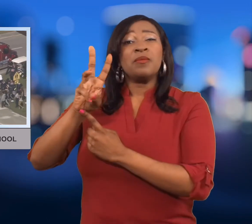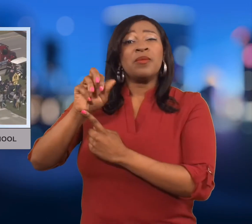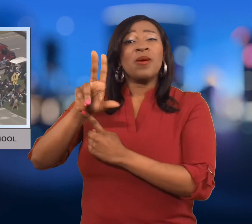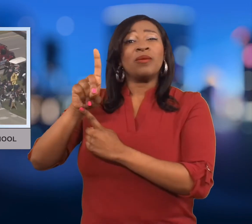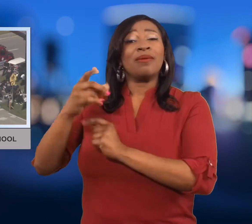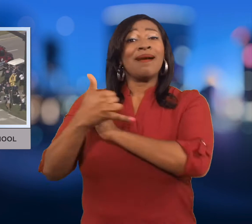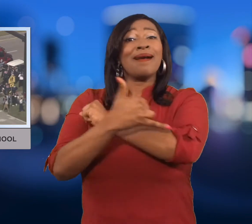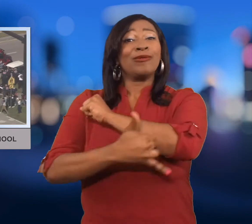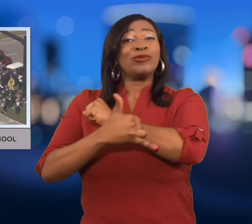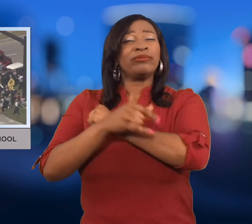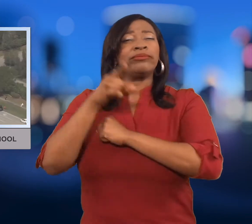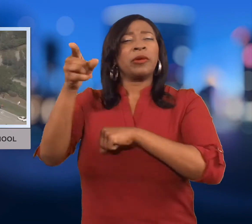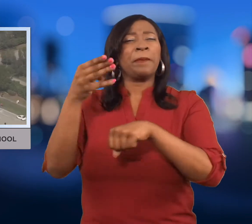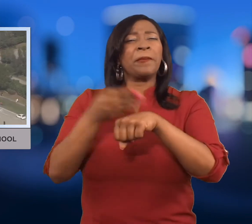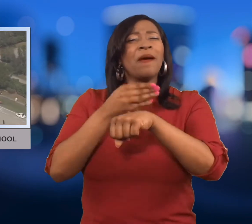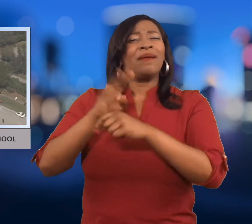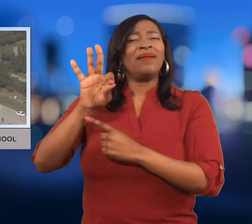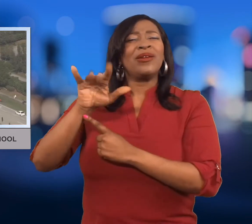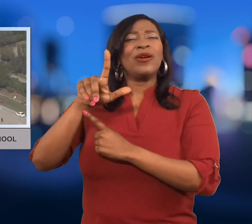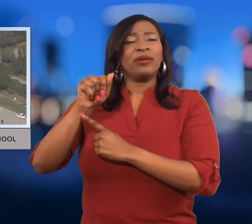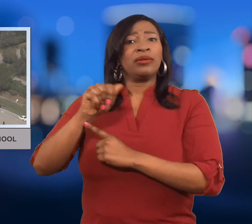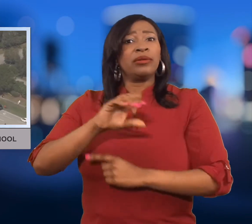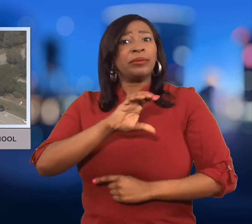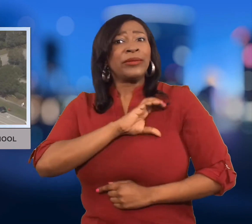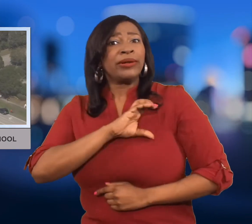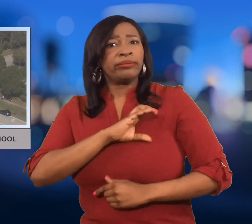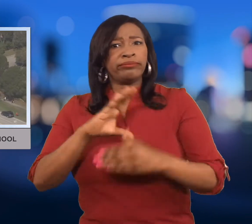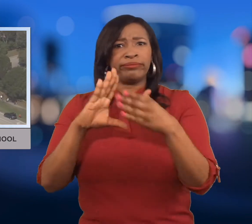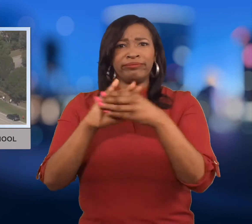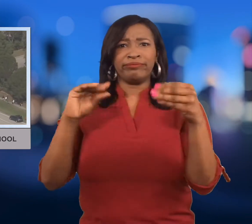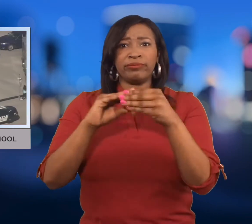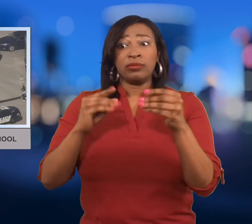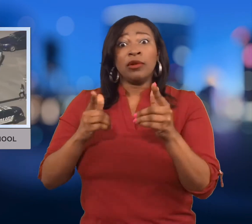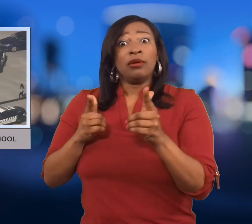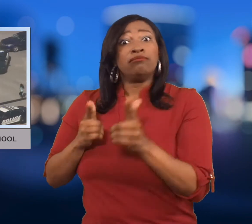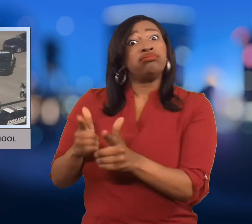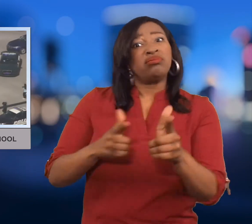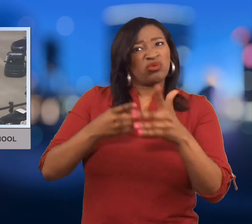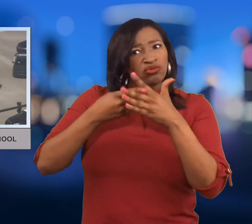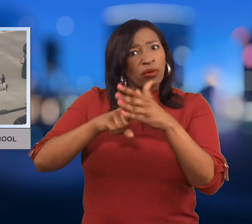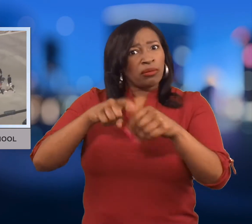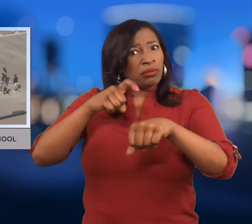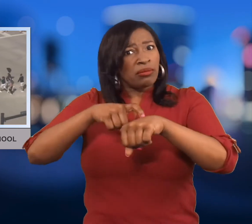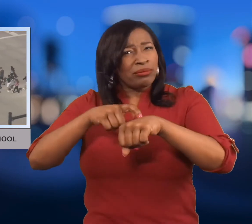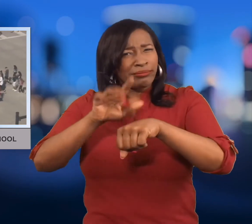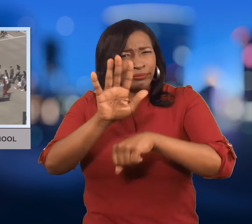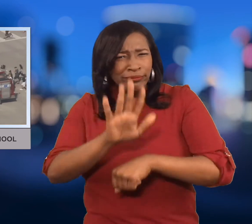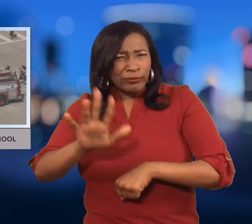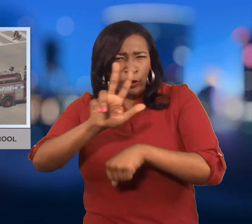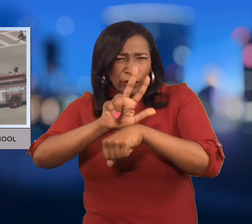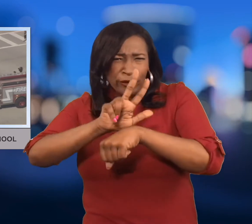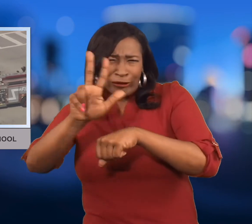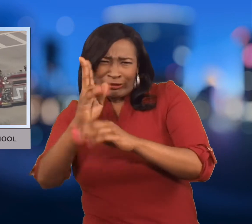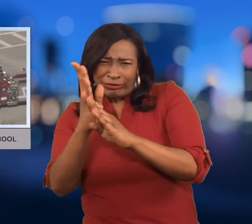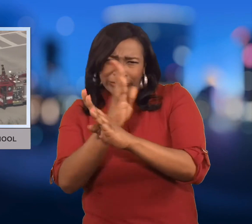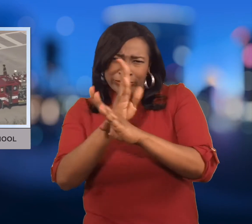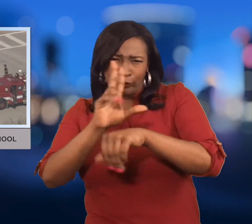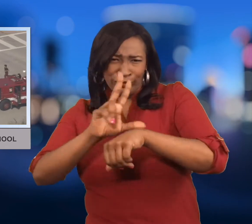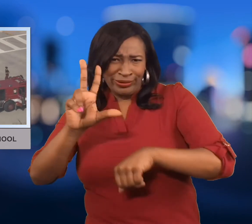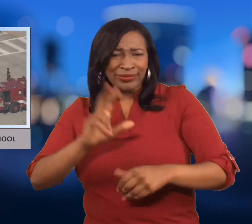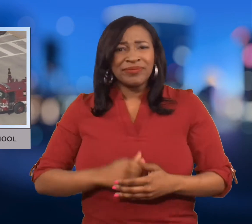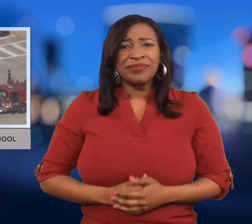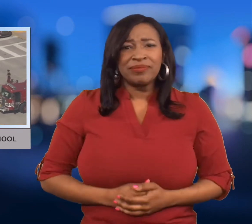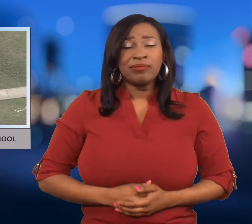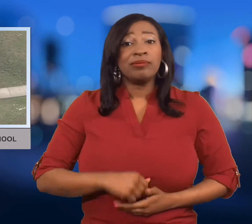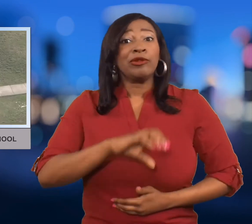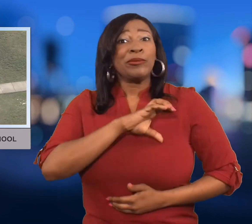Authorities say the shooting started just before 3 PM.